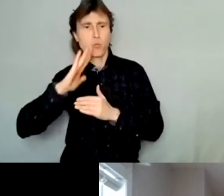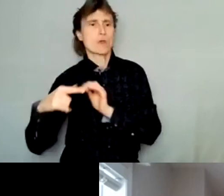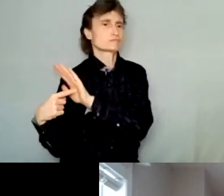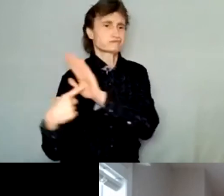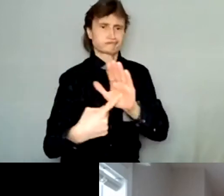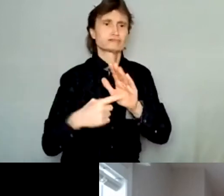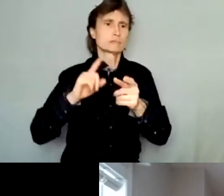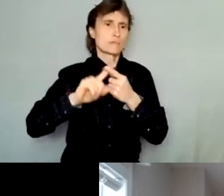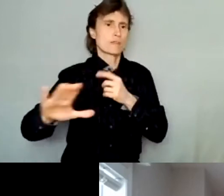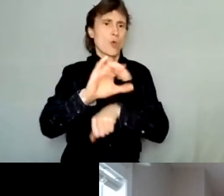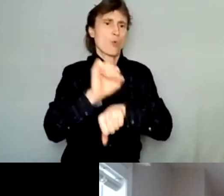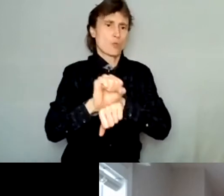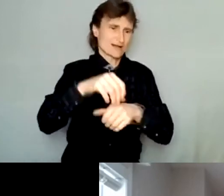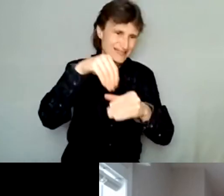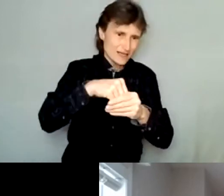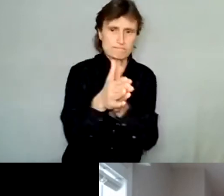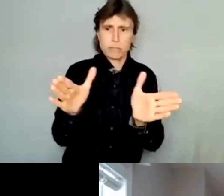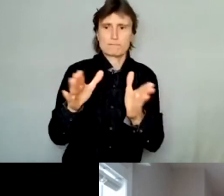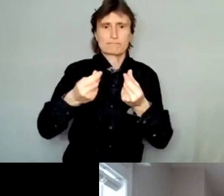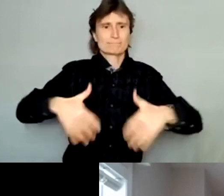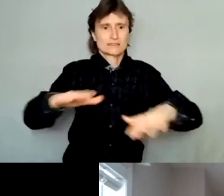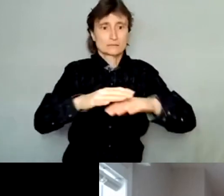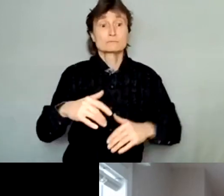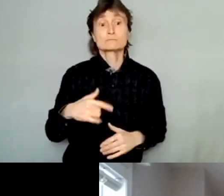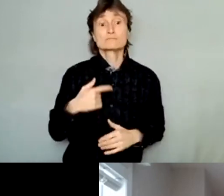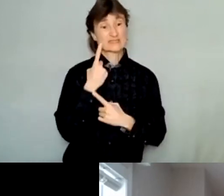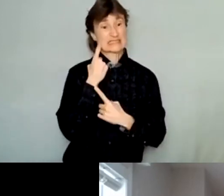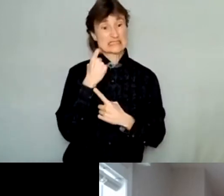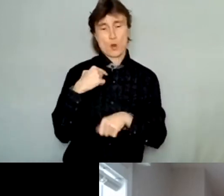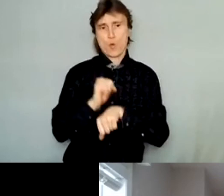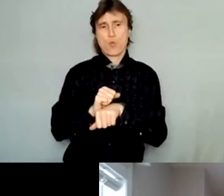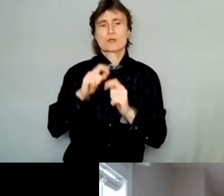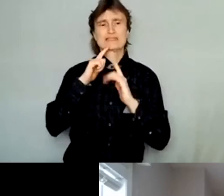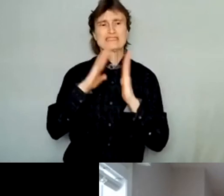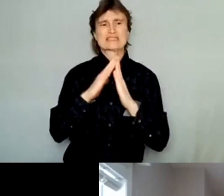Most recently, though, I worked for the City of Victoria overseeing their public art program